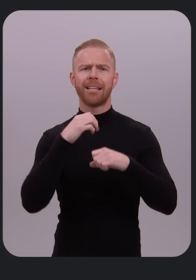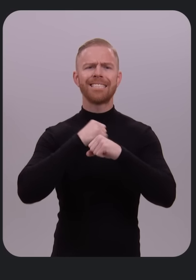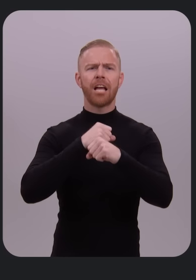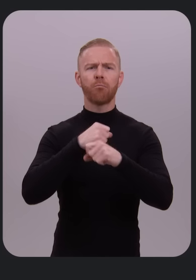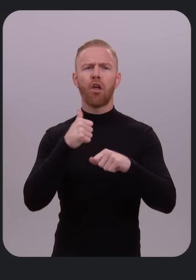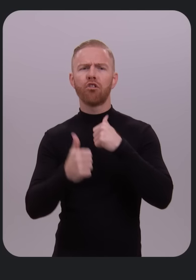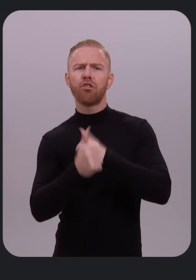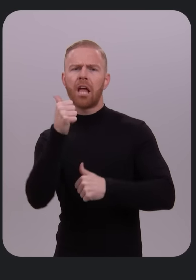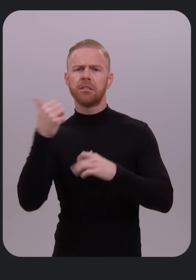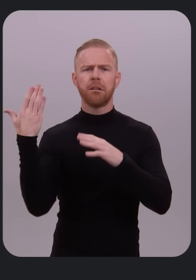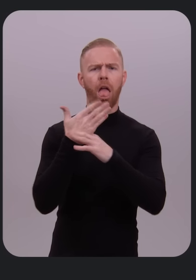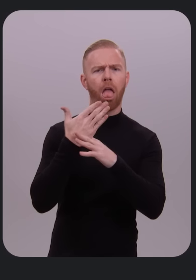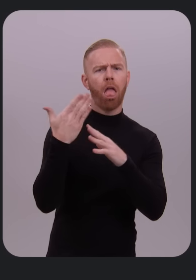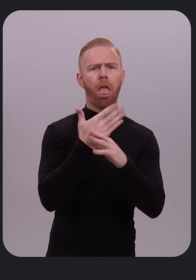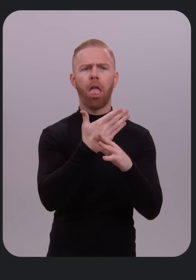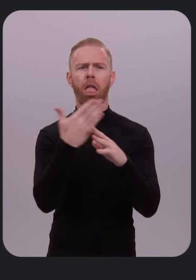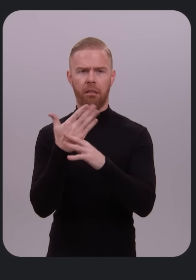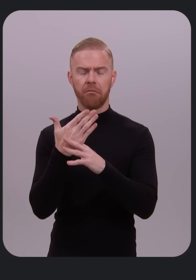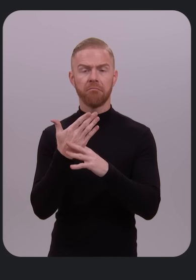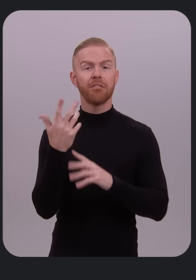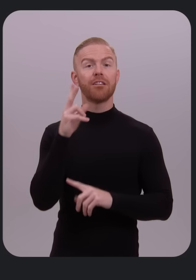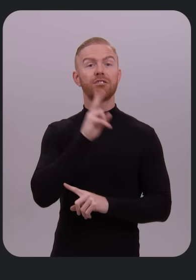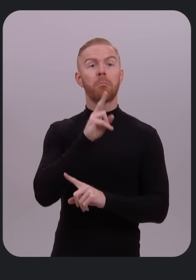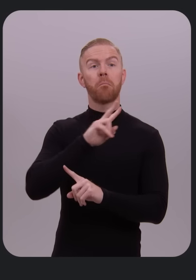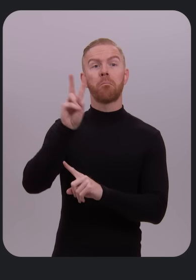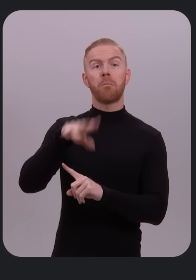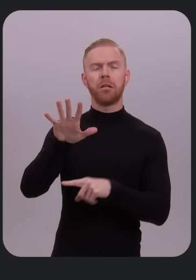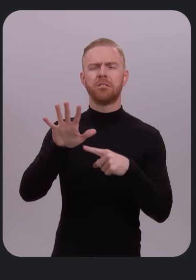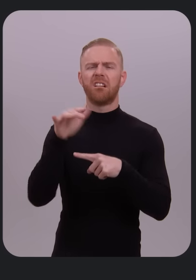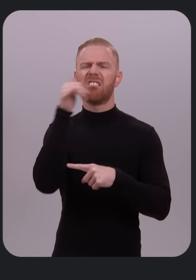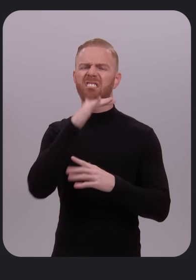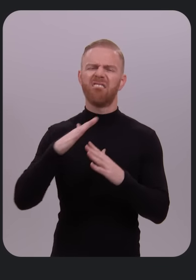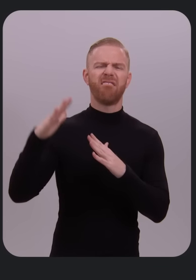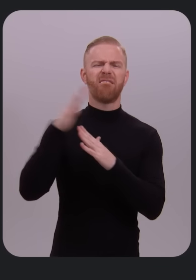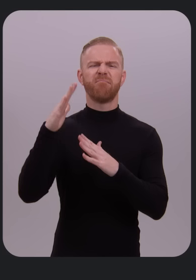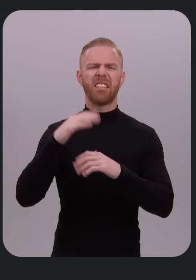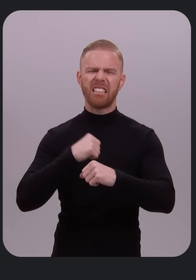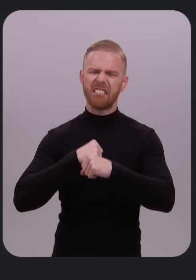So Gemini 2.5 is our most secure model yet.